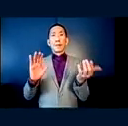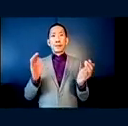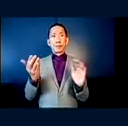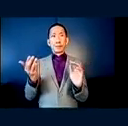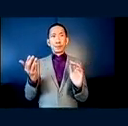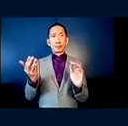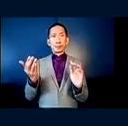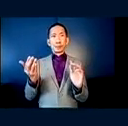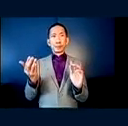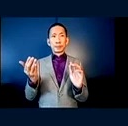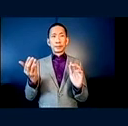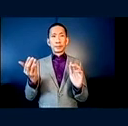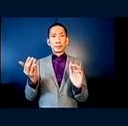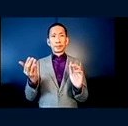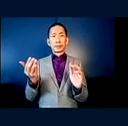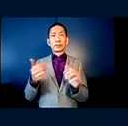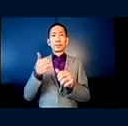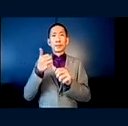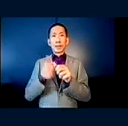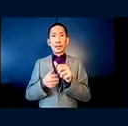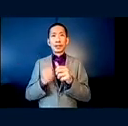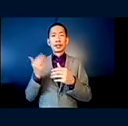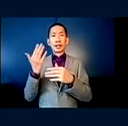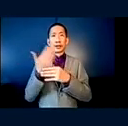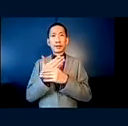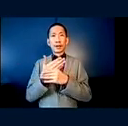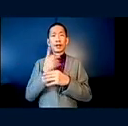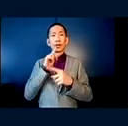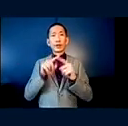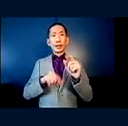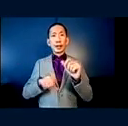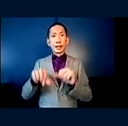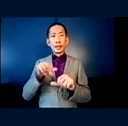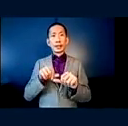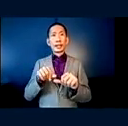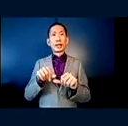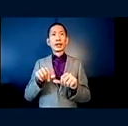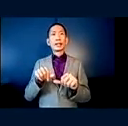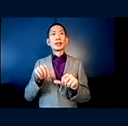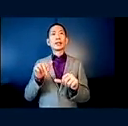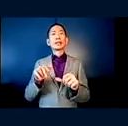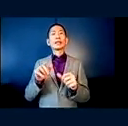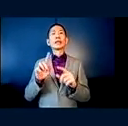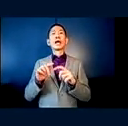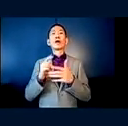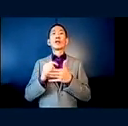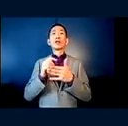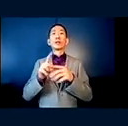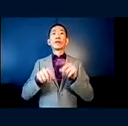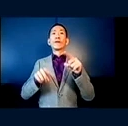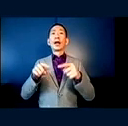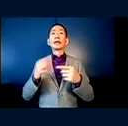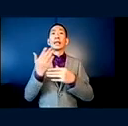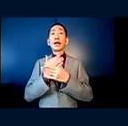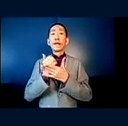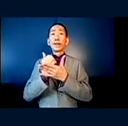SORT OF AVERAGE RESULT COMPARING THE -- EACH INTERVENTION TO EACH OTHER, THESE ARE TREATMET